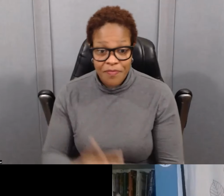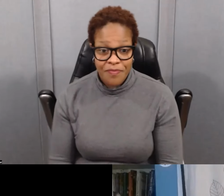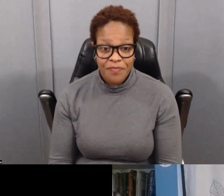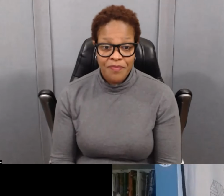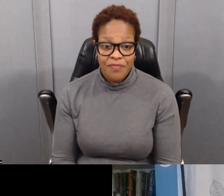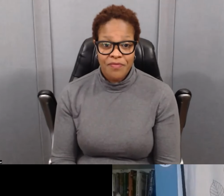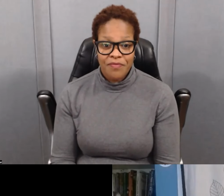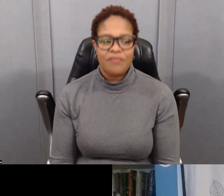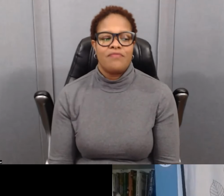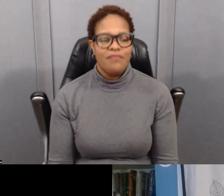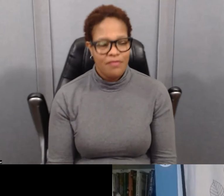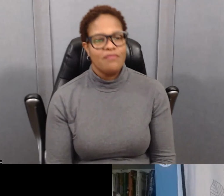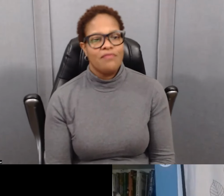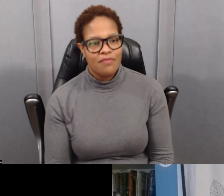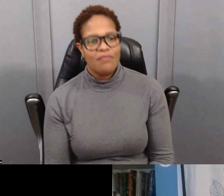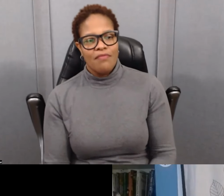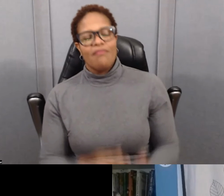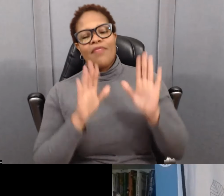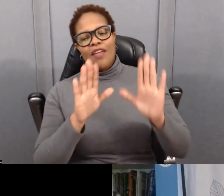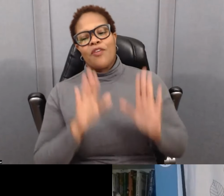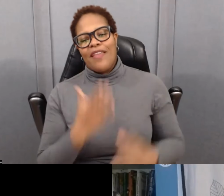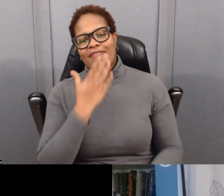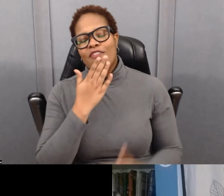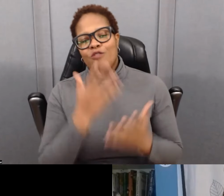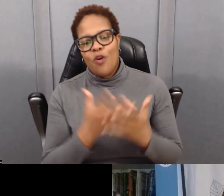Great, thank you so much, Thomas, that was really enlightening.